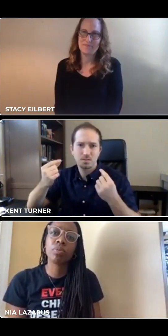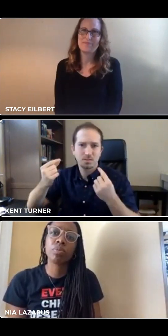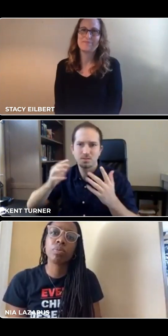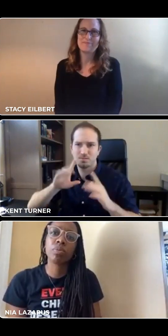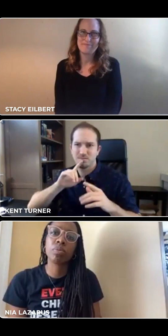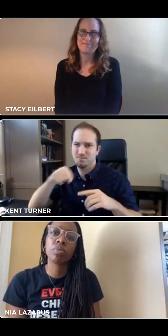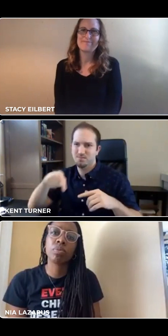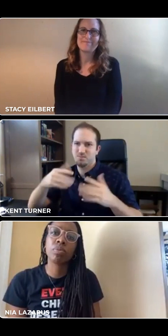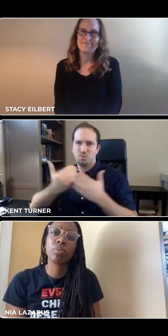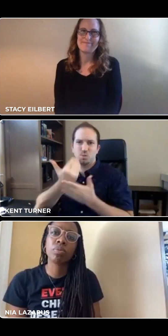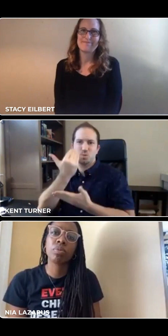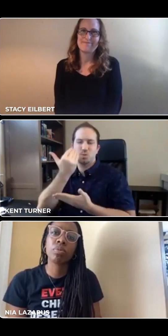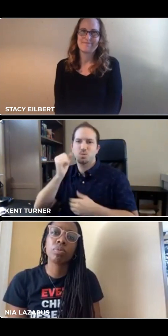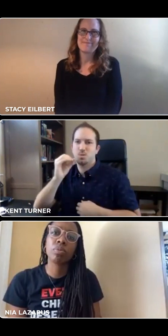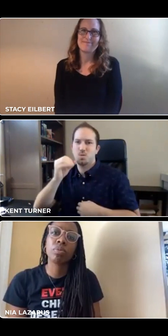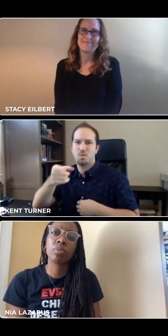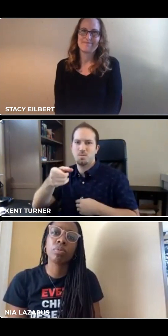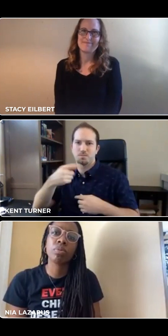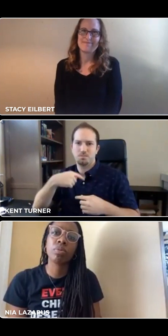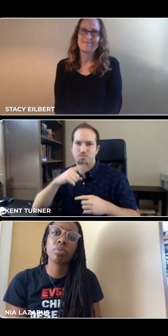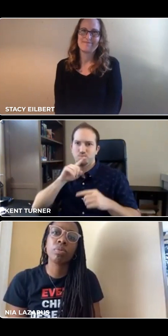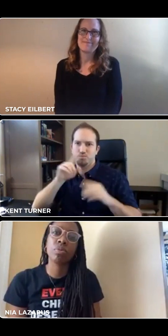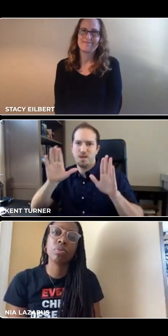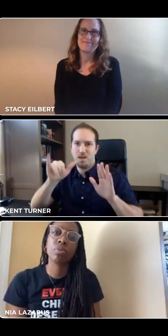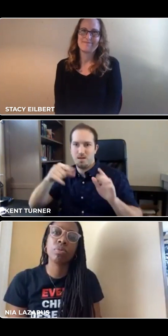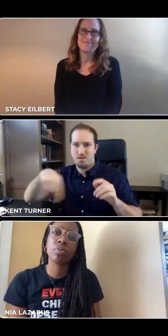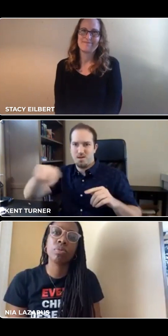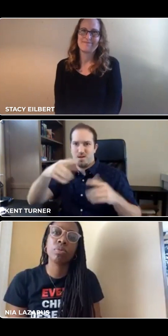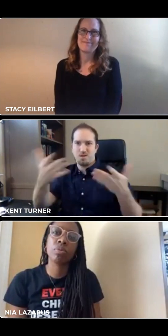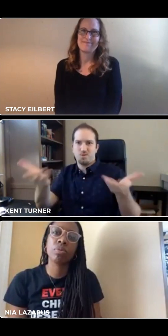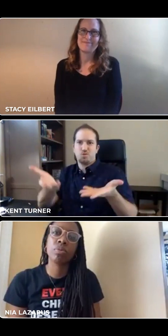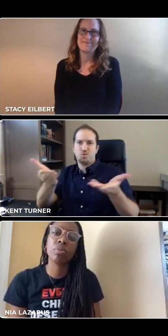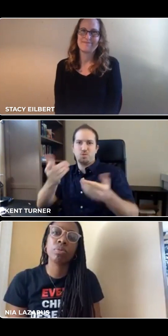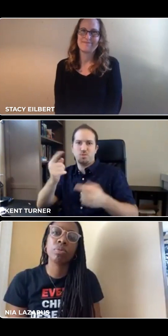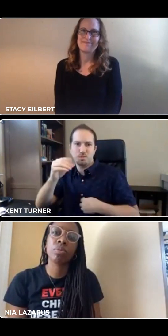something out, and you're a bit doubtful about it, this is an entirely new situation.